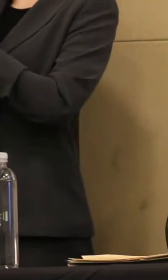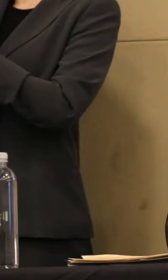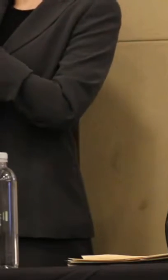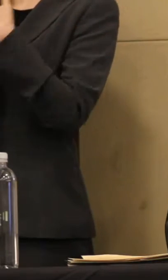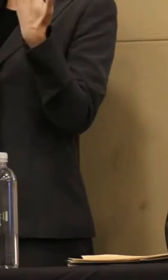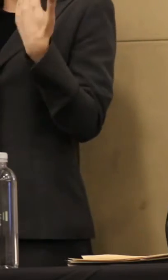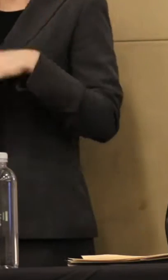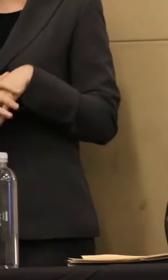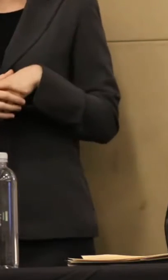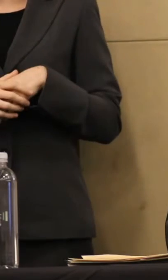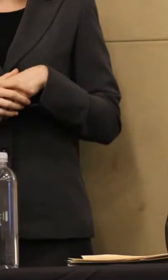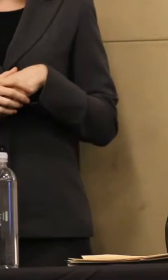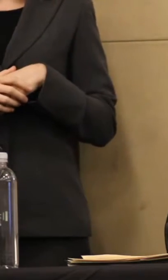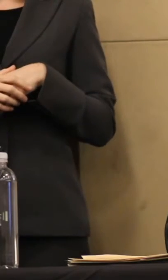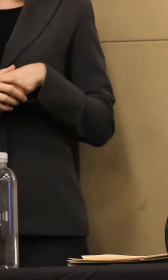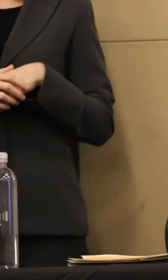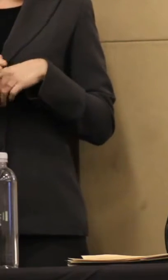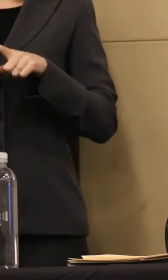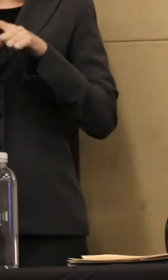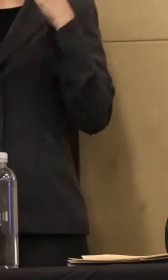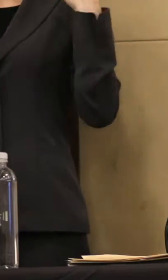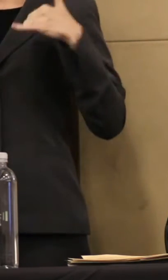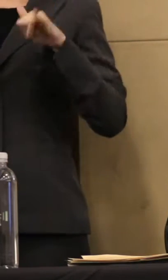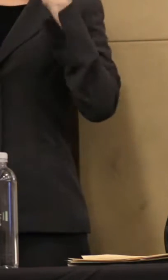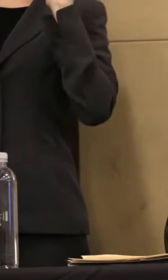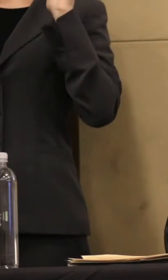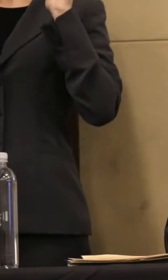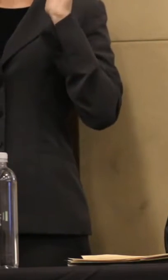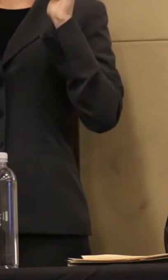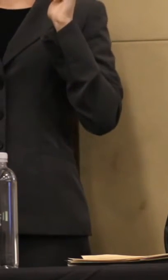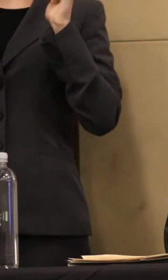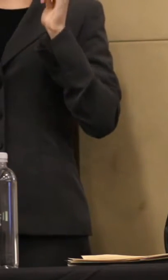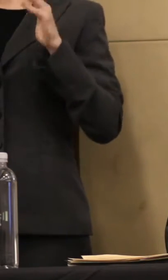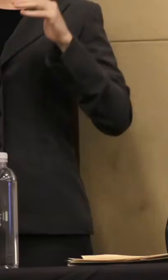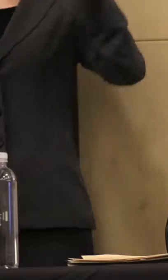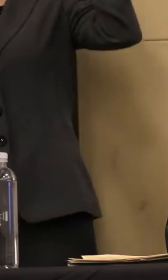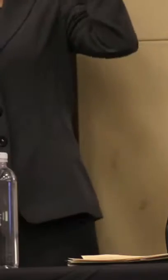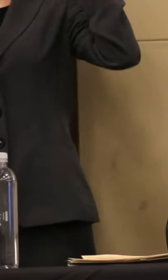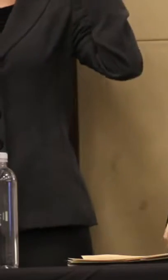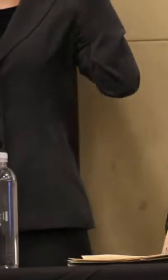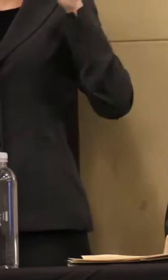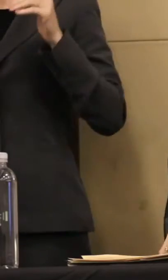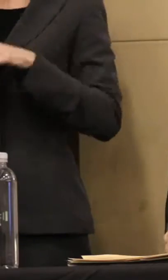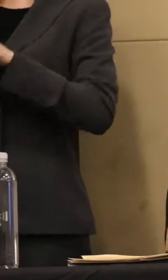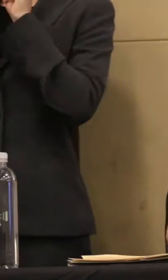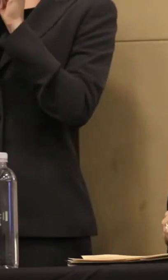But, you still see a significant gap for people with disabilities.